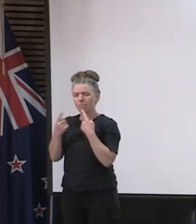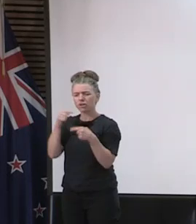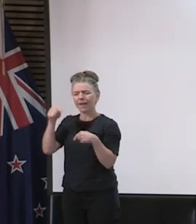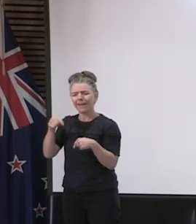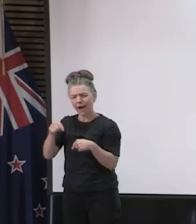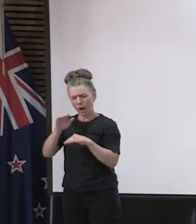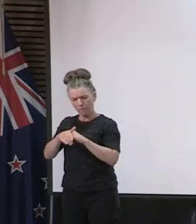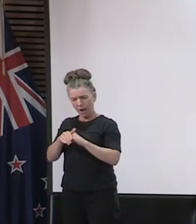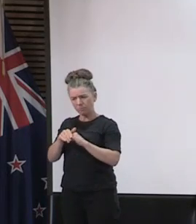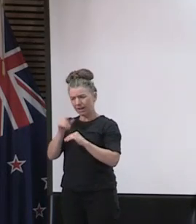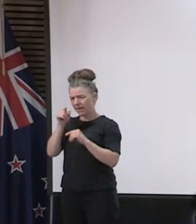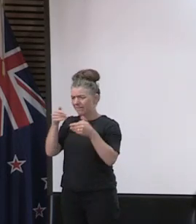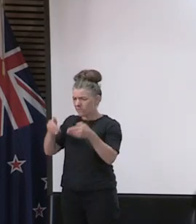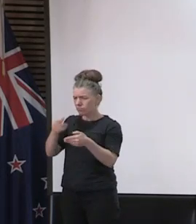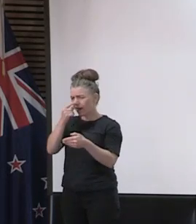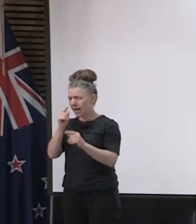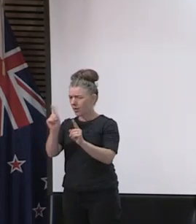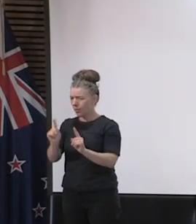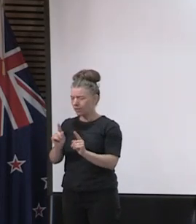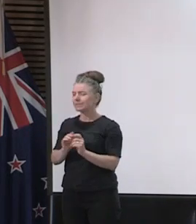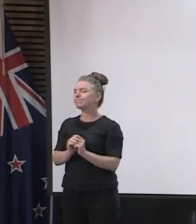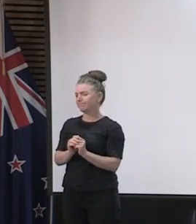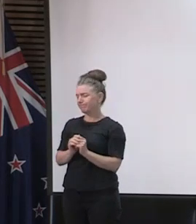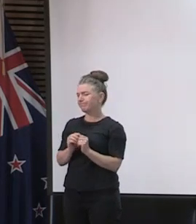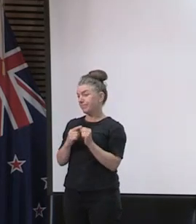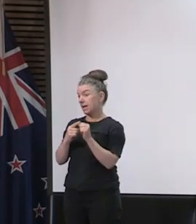for them tomorrow? Can you